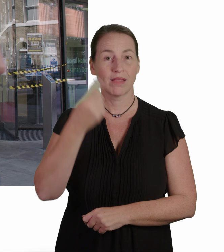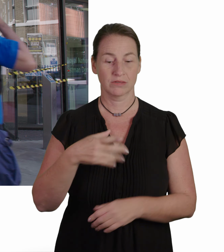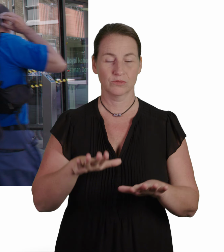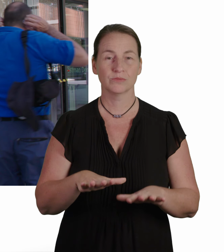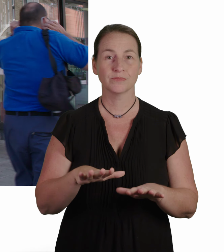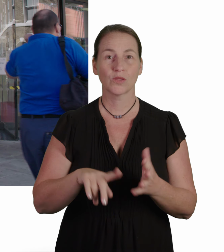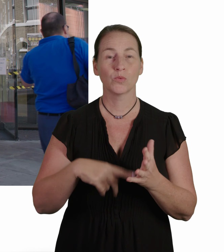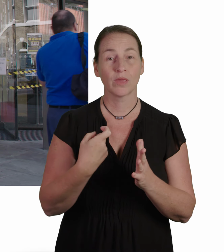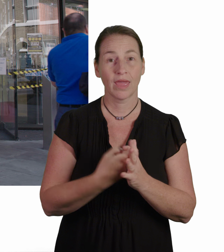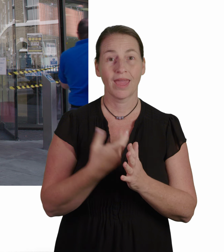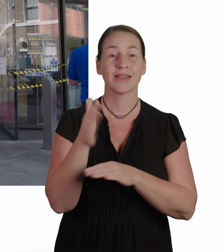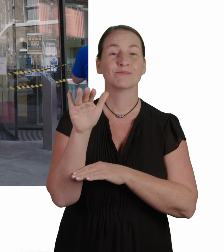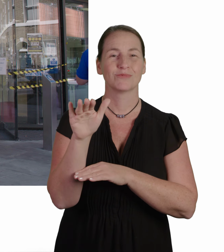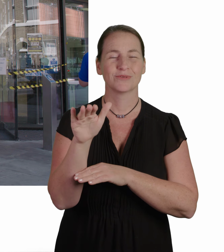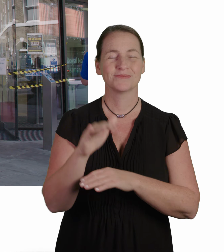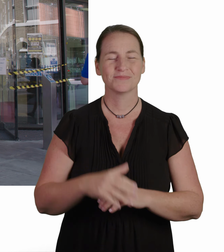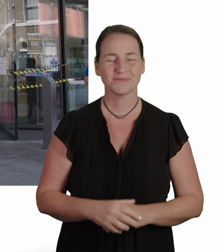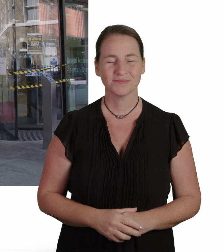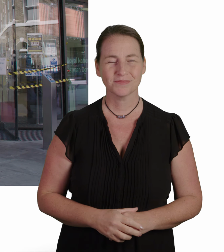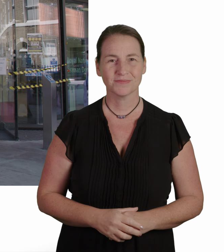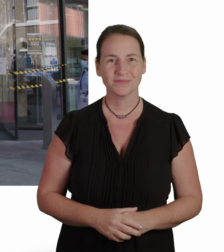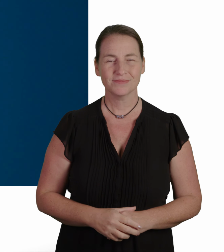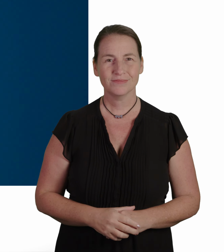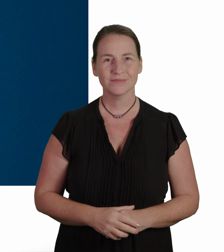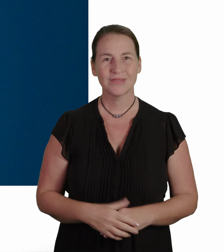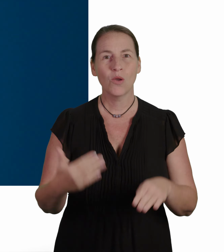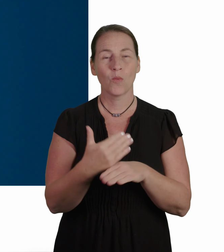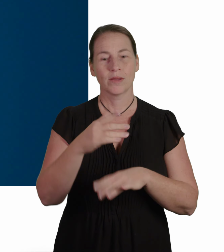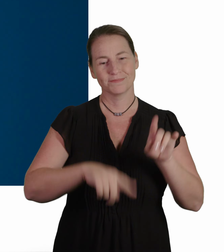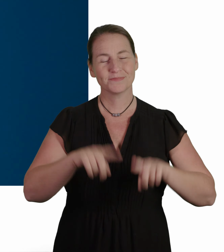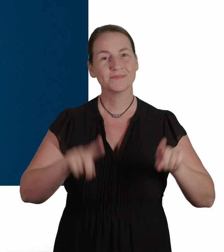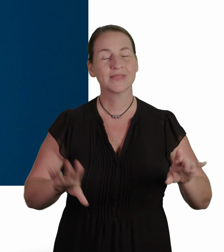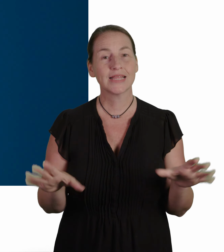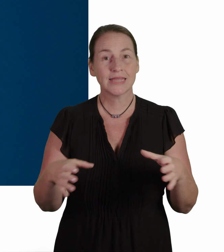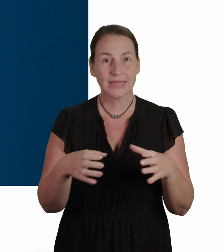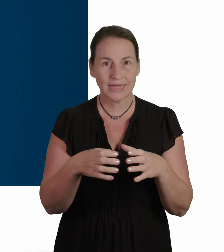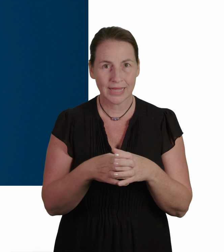all over the UK and overseas. We work as a multidisciplinary team